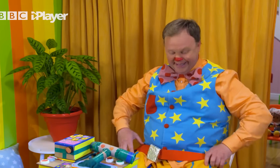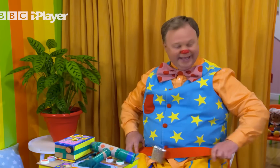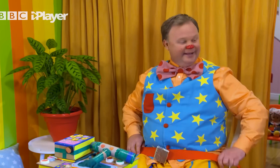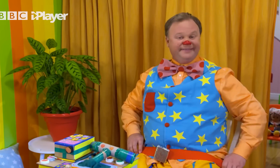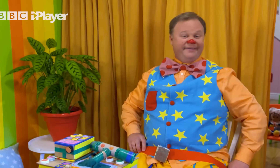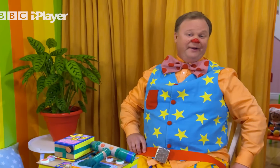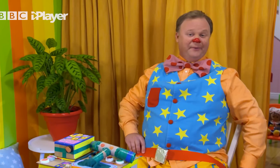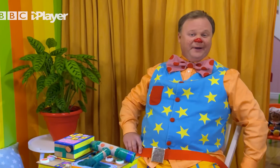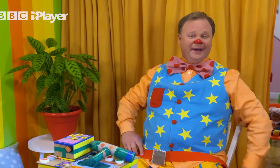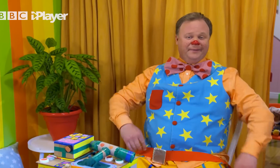so